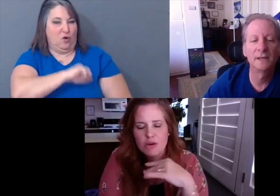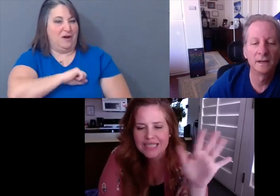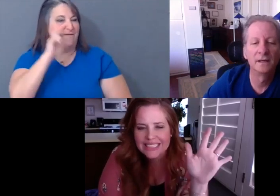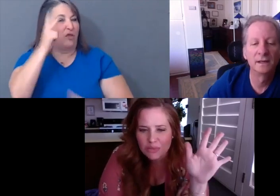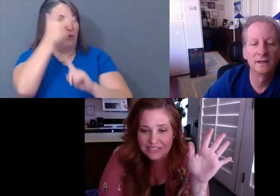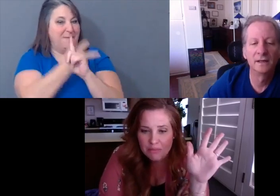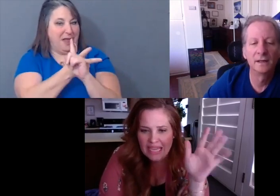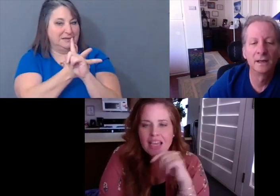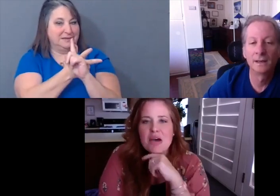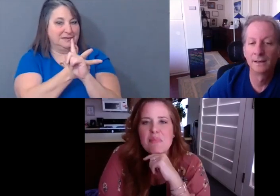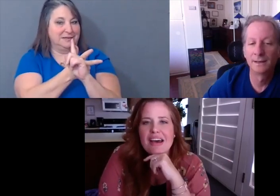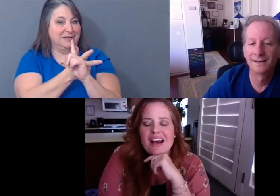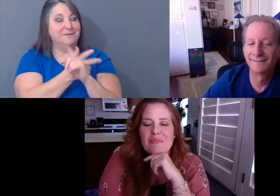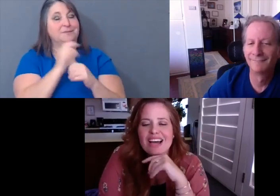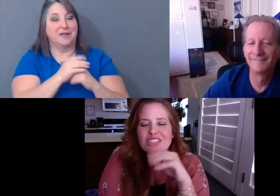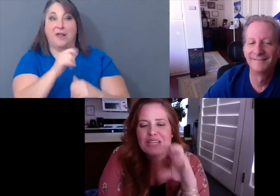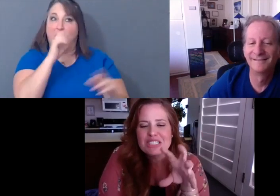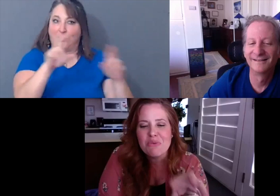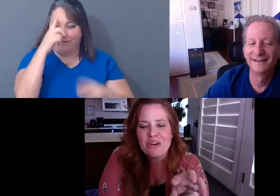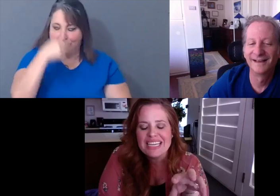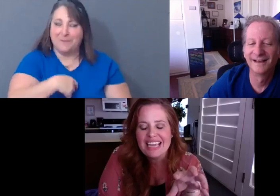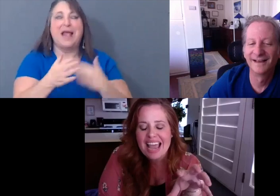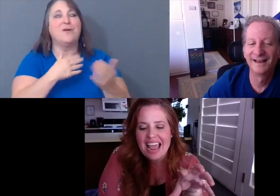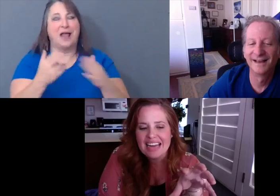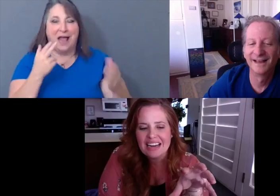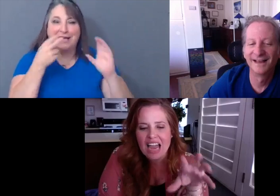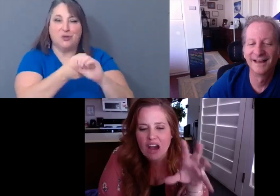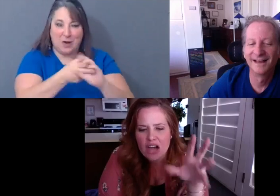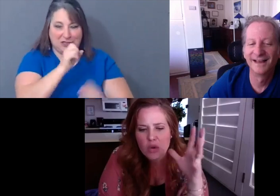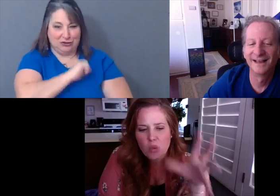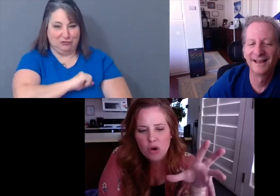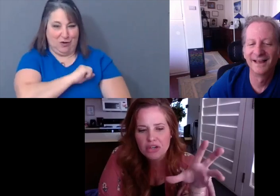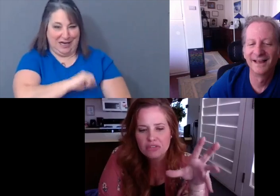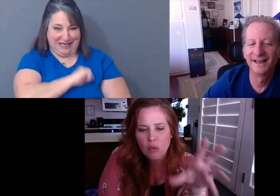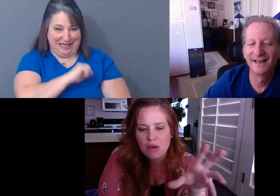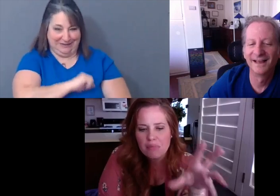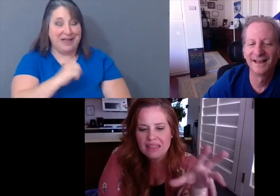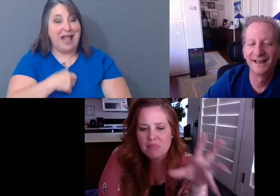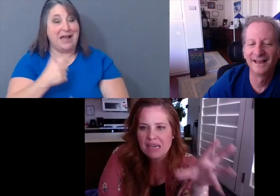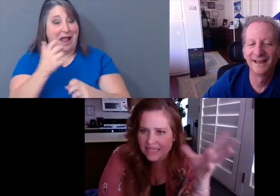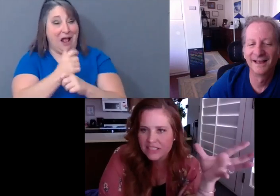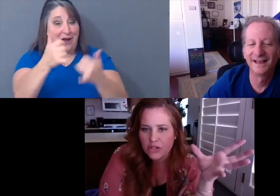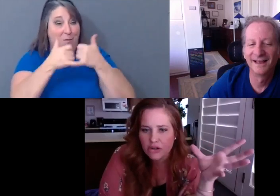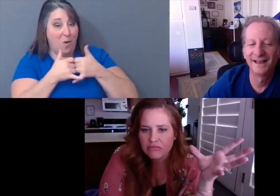I realized it wasn't for me. But, I joined a sorority and I got an award for being the best listener.